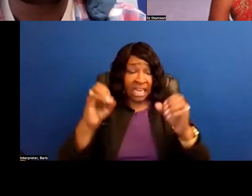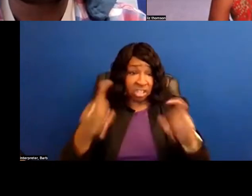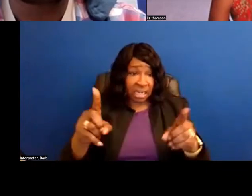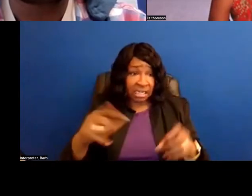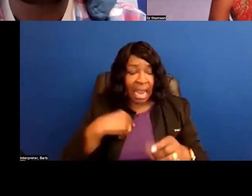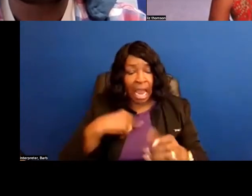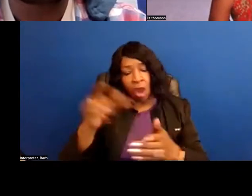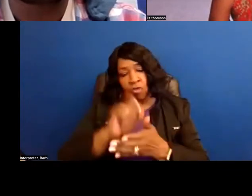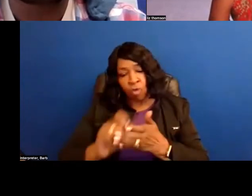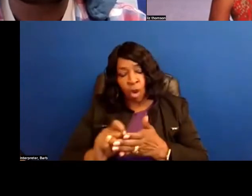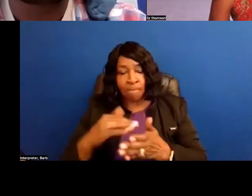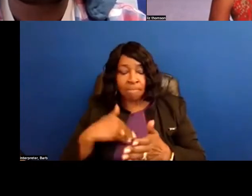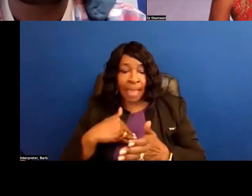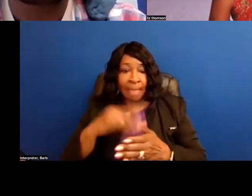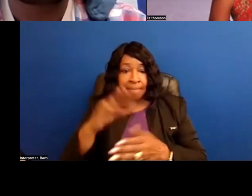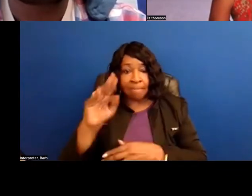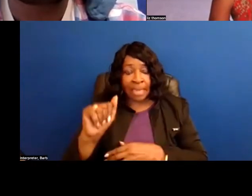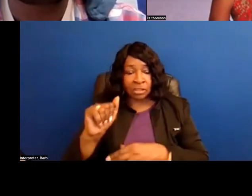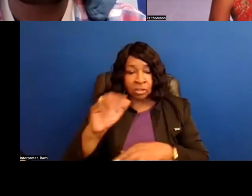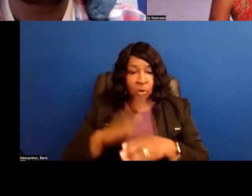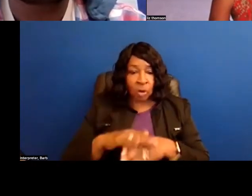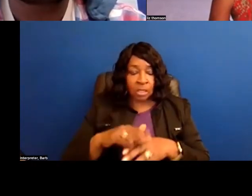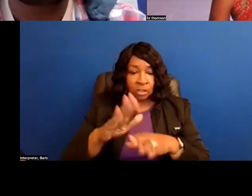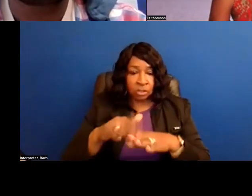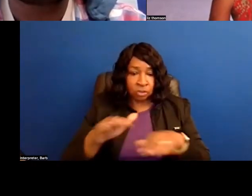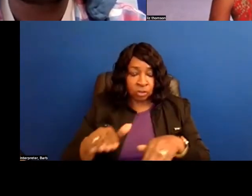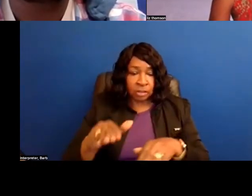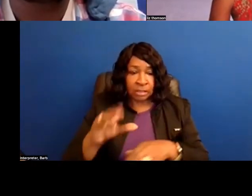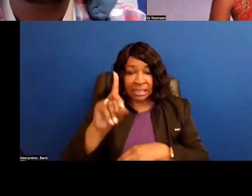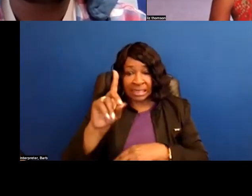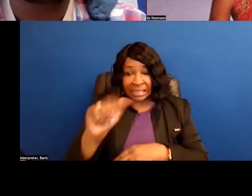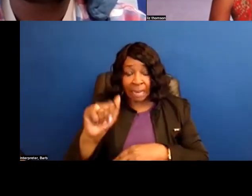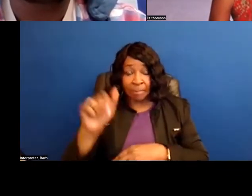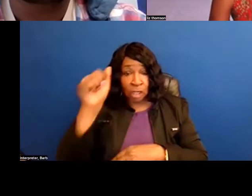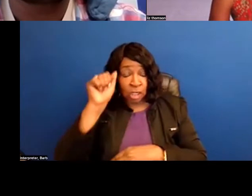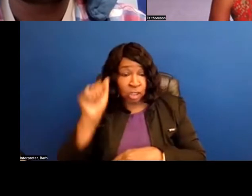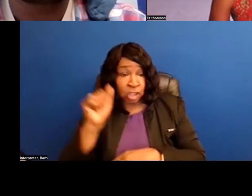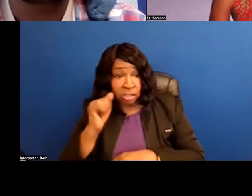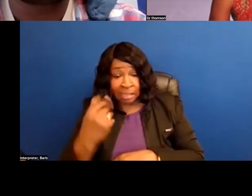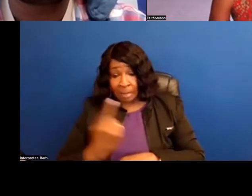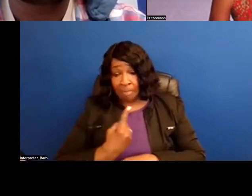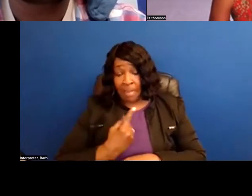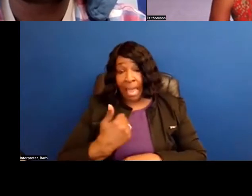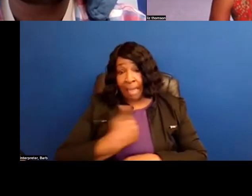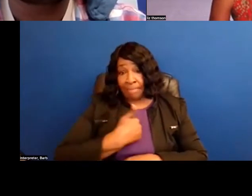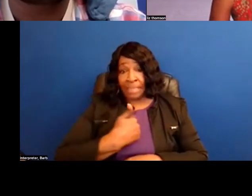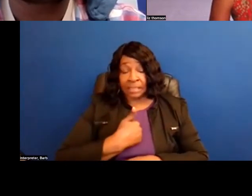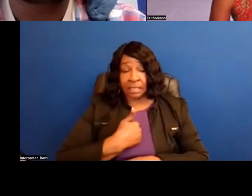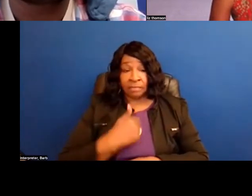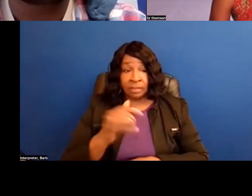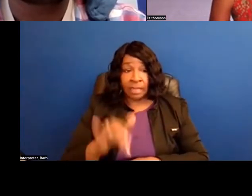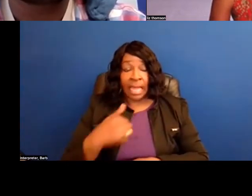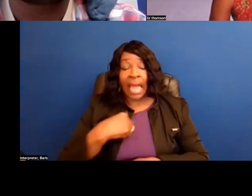on children of disabled adults 'cause I am one, and addition to being disabled myself.